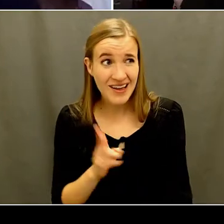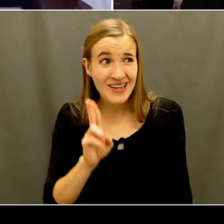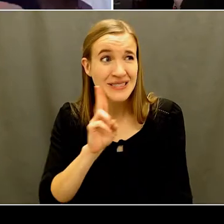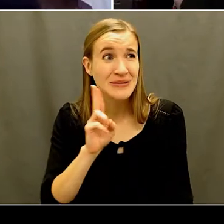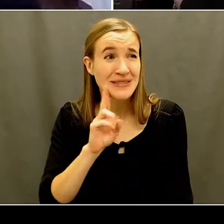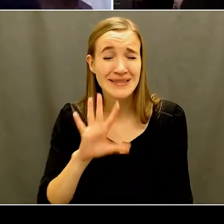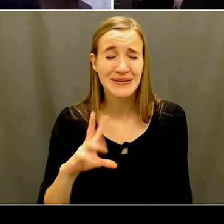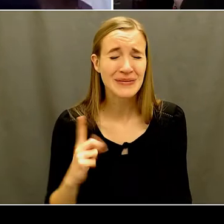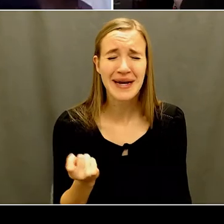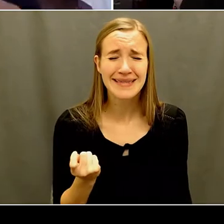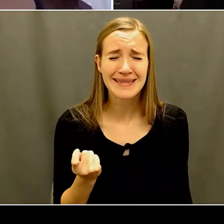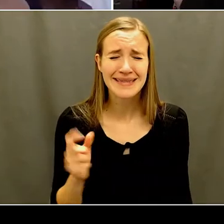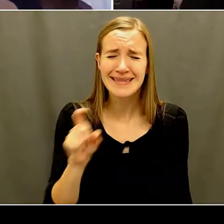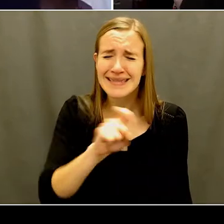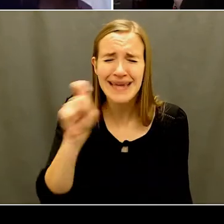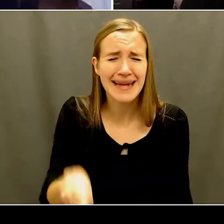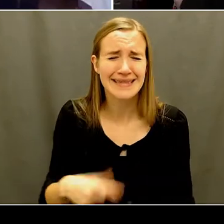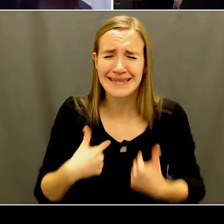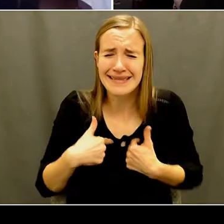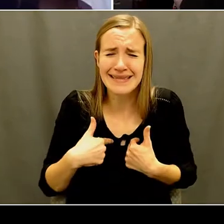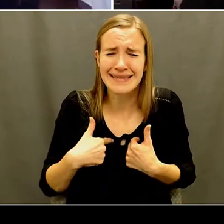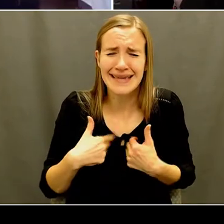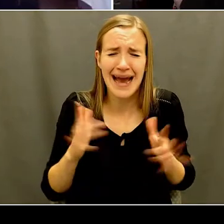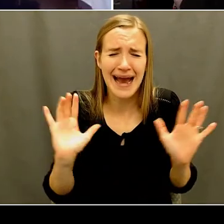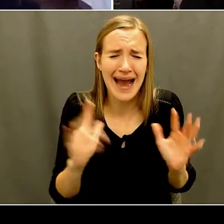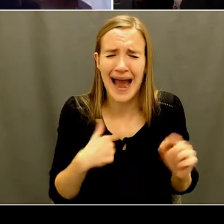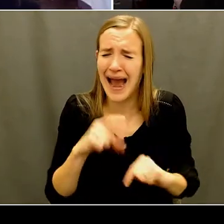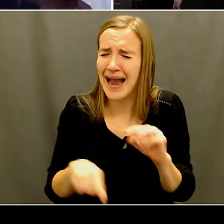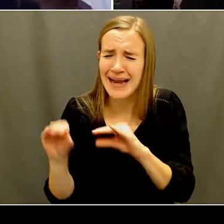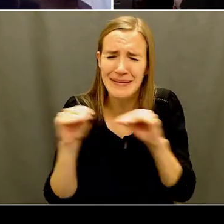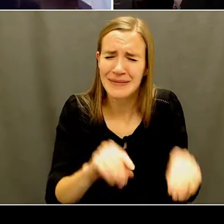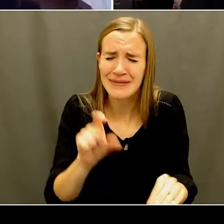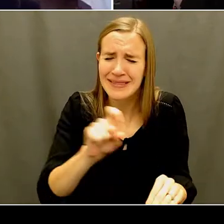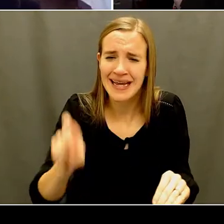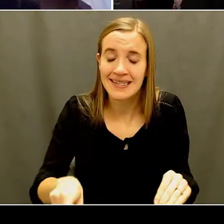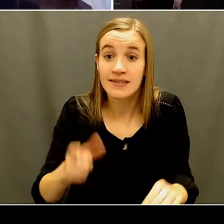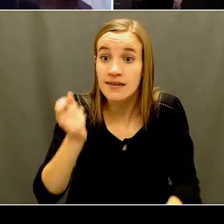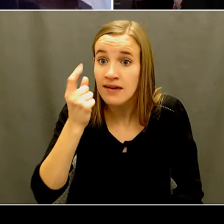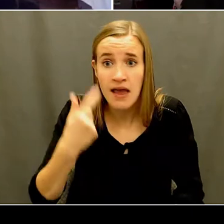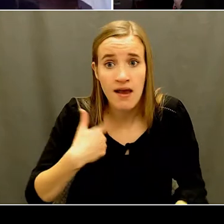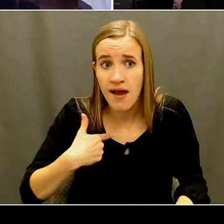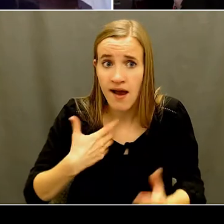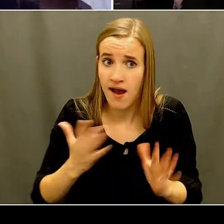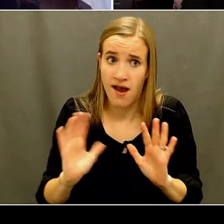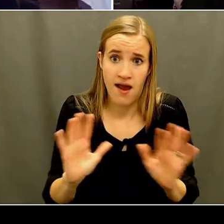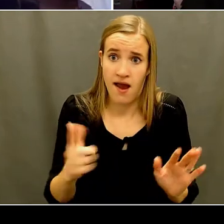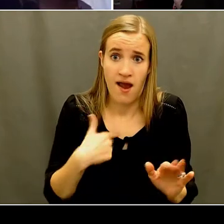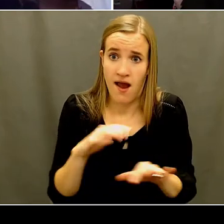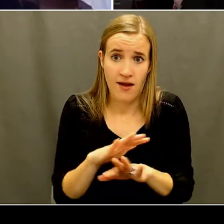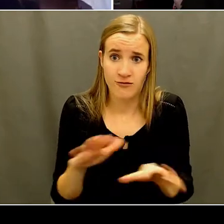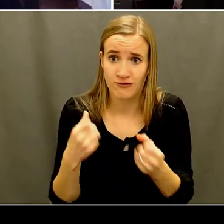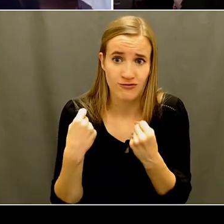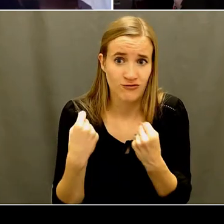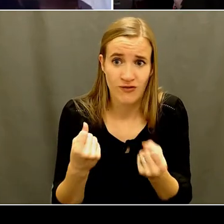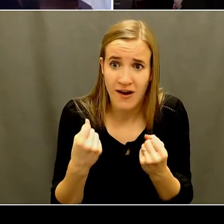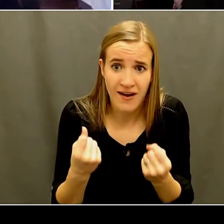Lex, I'm going to consider, consider this. And so I went to Houston in